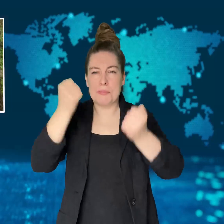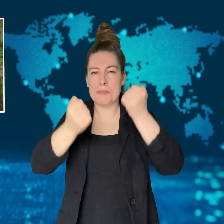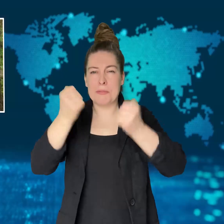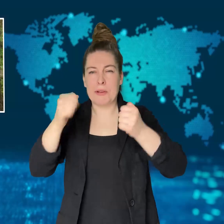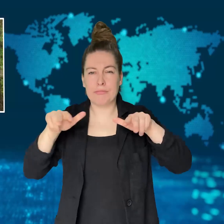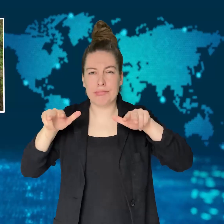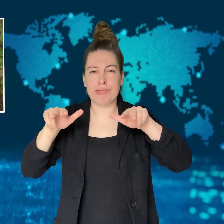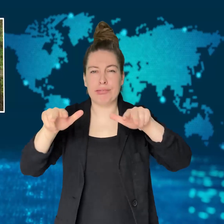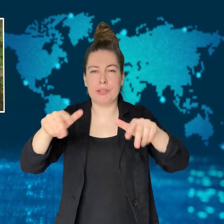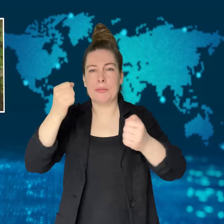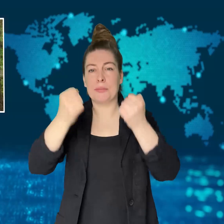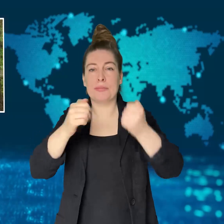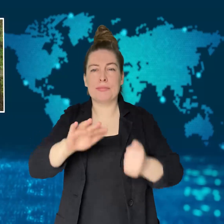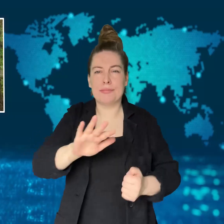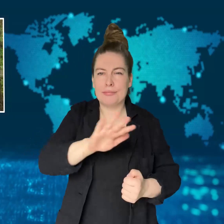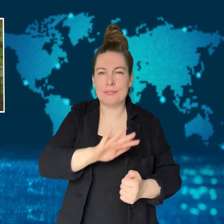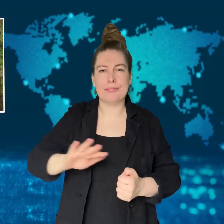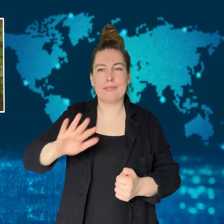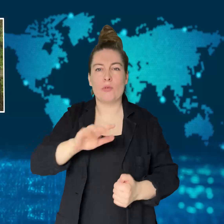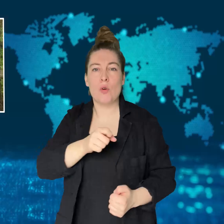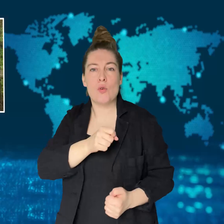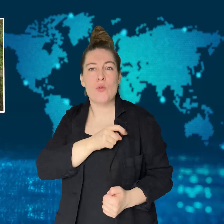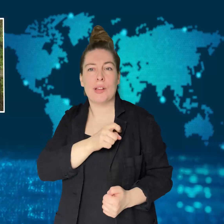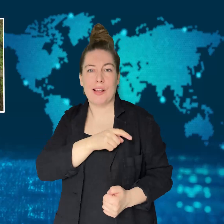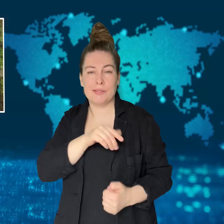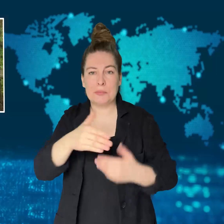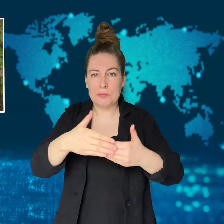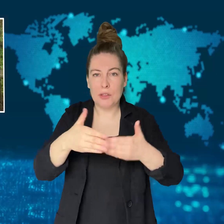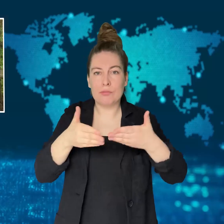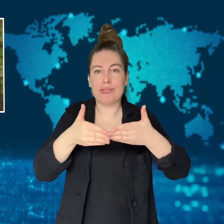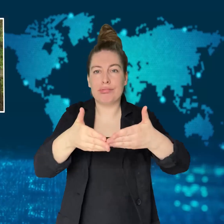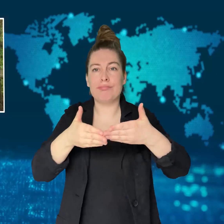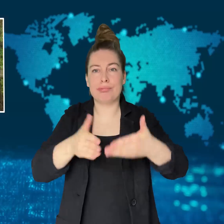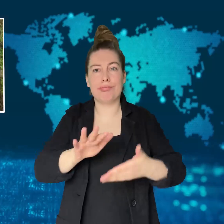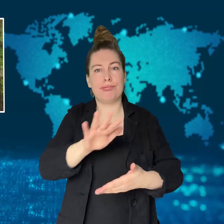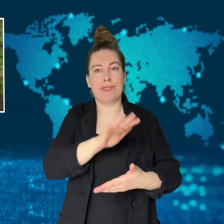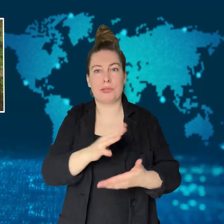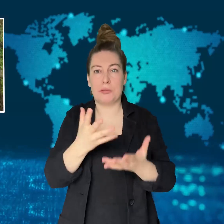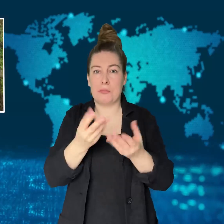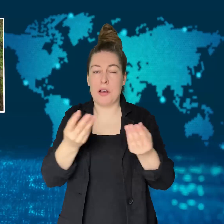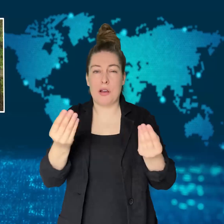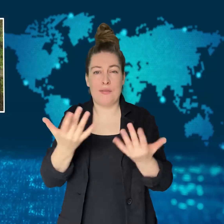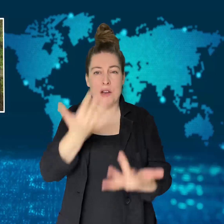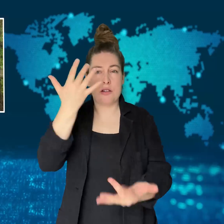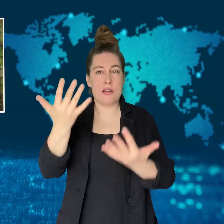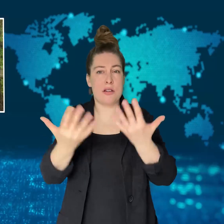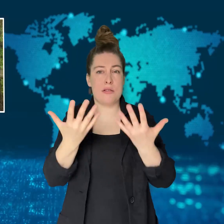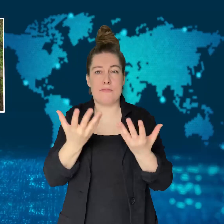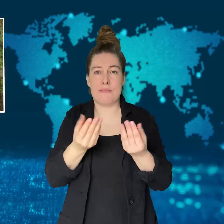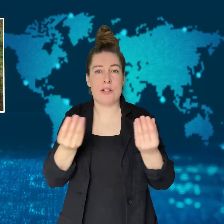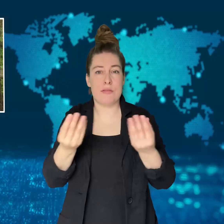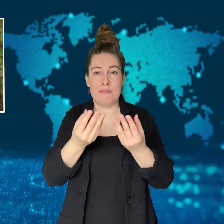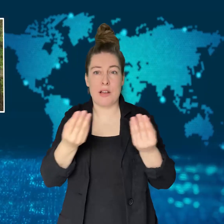a school in the city of Sumy, Ukraine, across the border